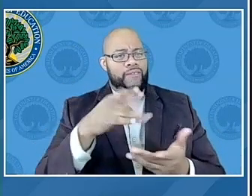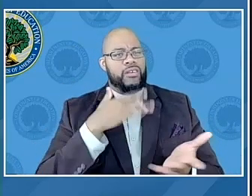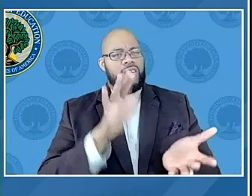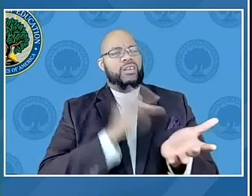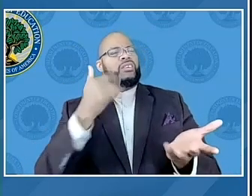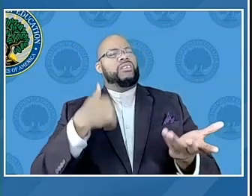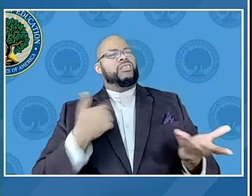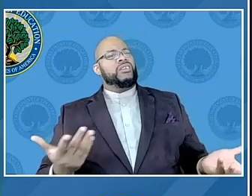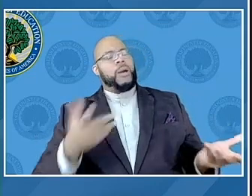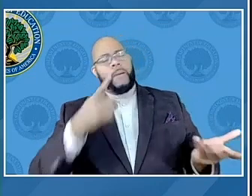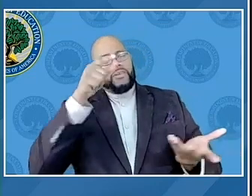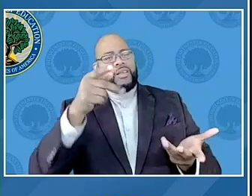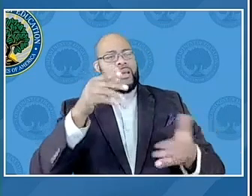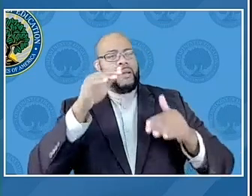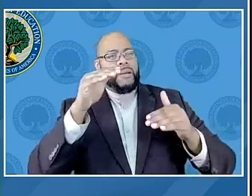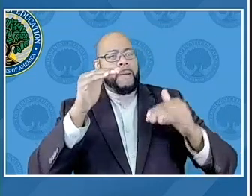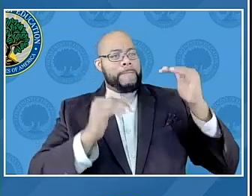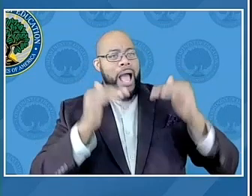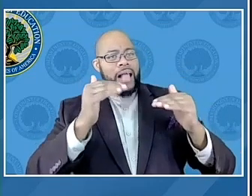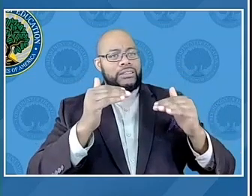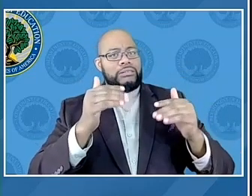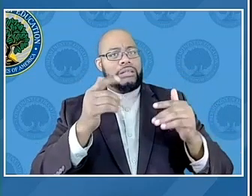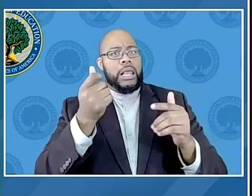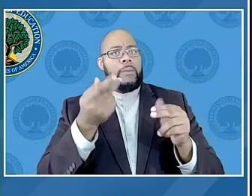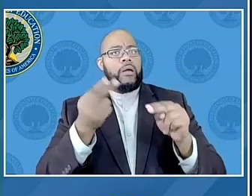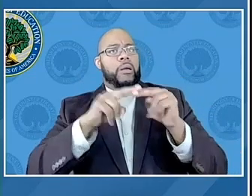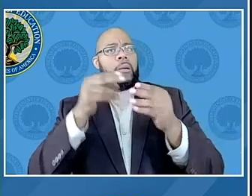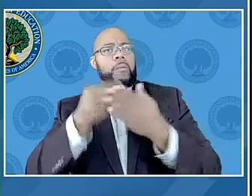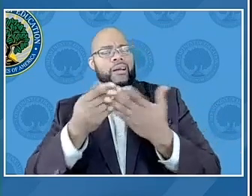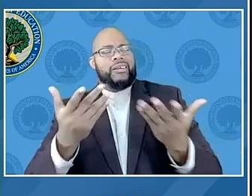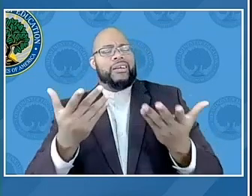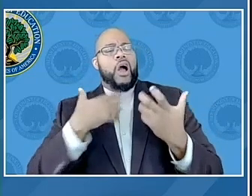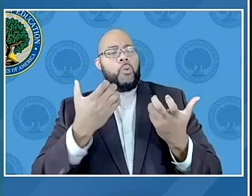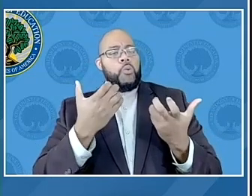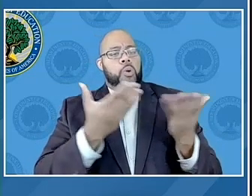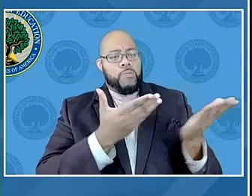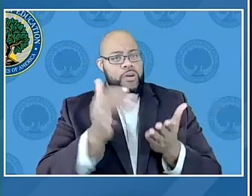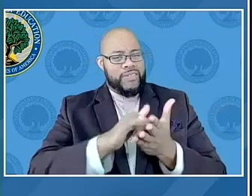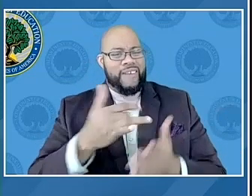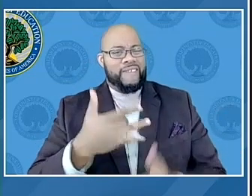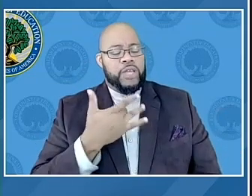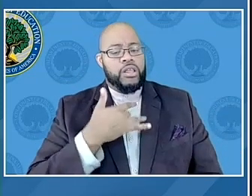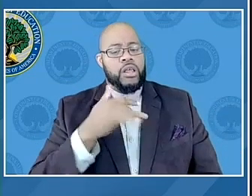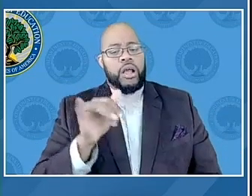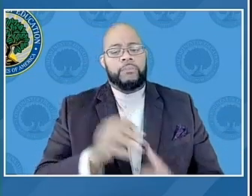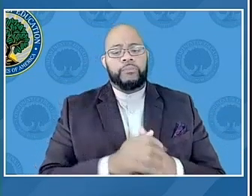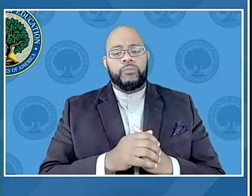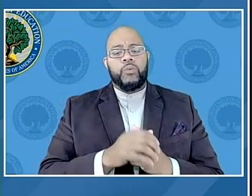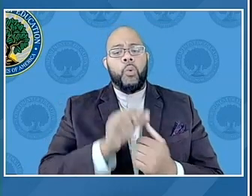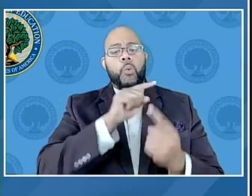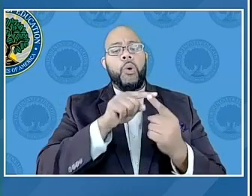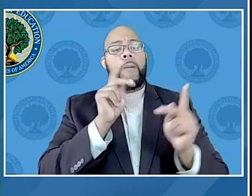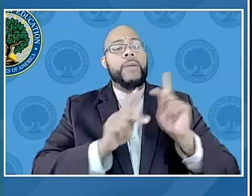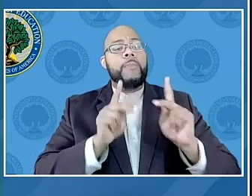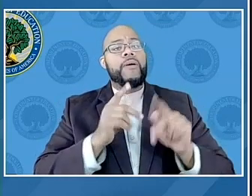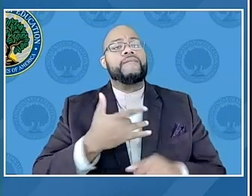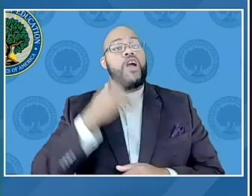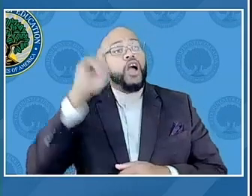their balance is bigger than it used to be, and I just kind of want to bring in that feeling that when folks feel that the Government is taking advantage of them,